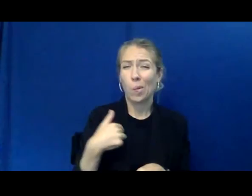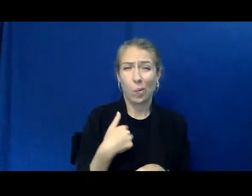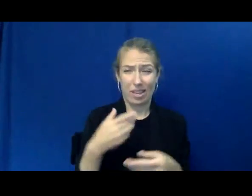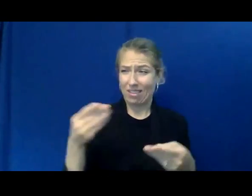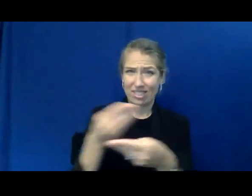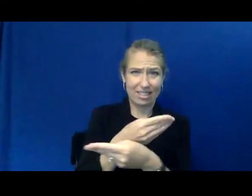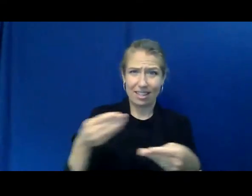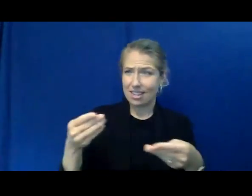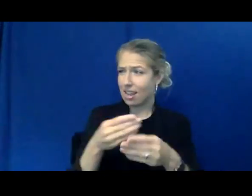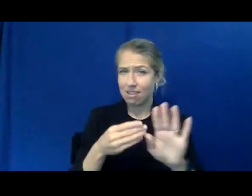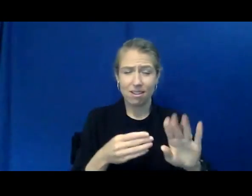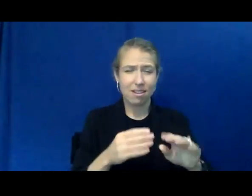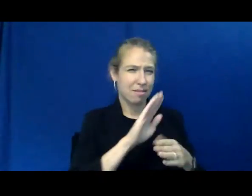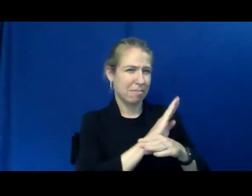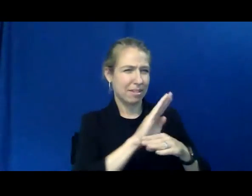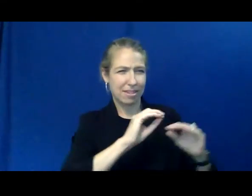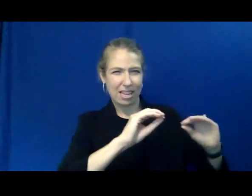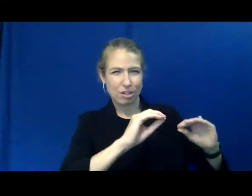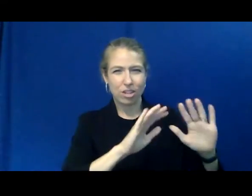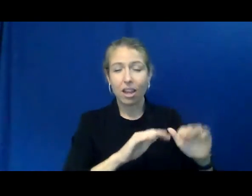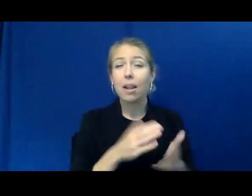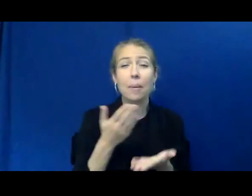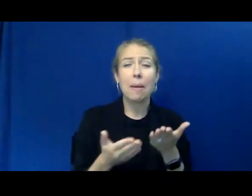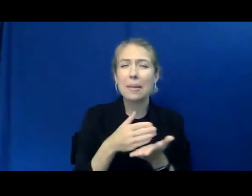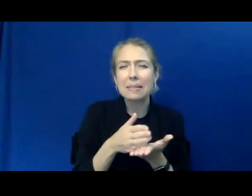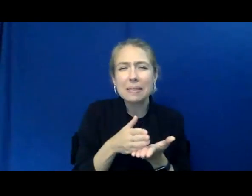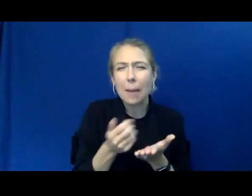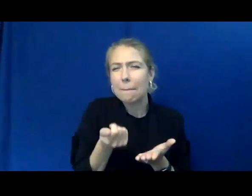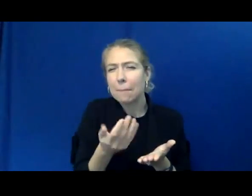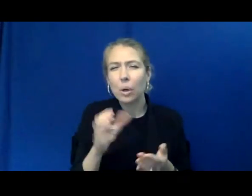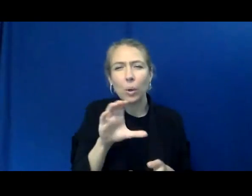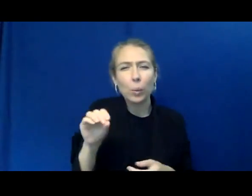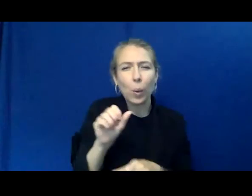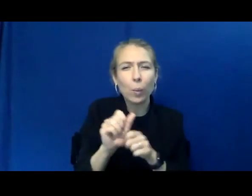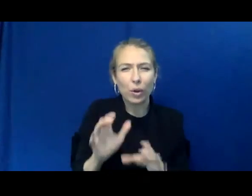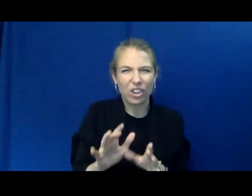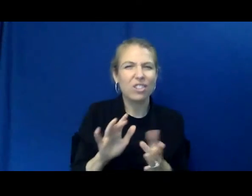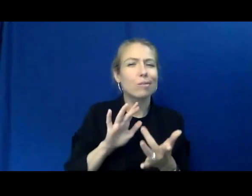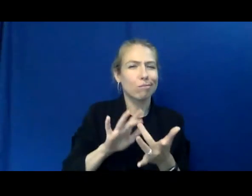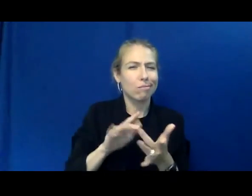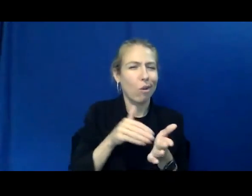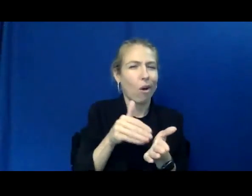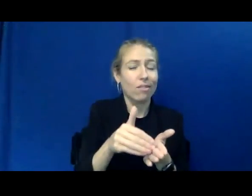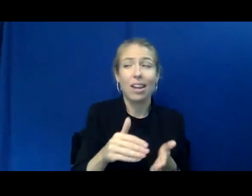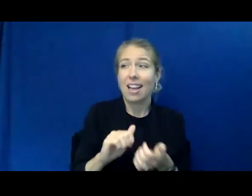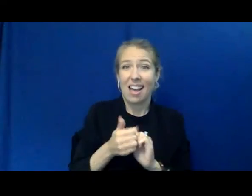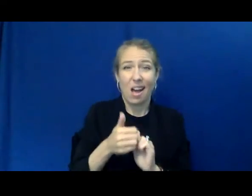and maybe specific coworkers that they look to on how to best communicate with them.